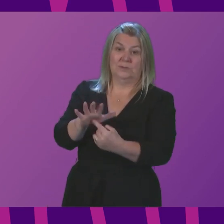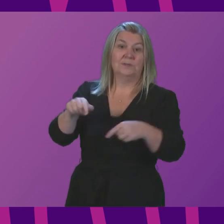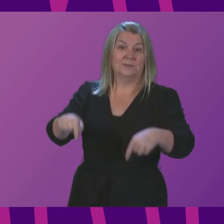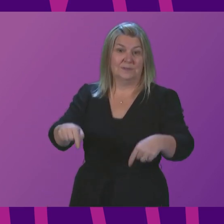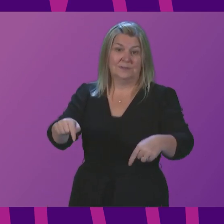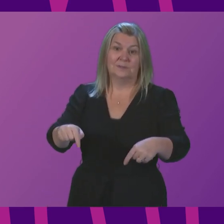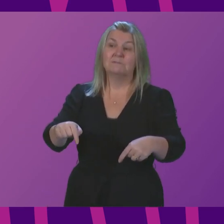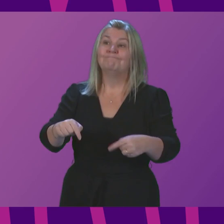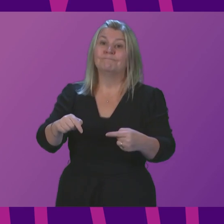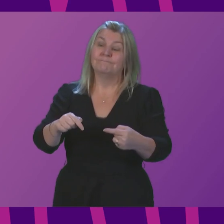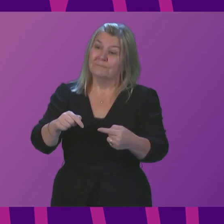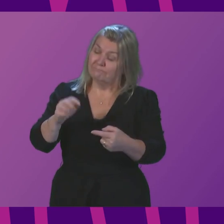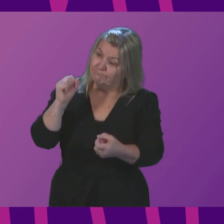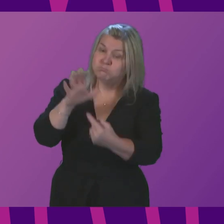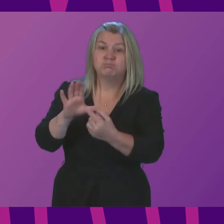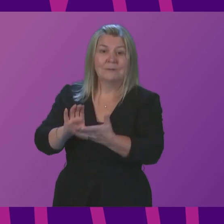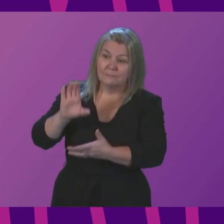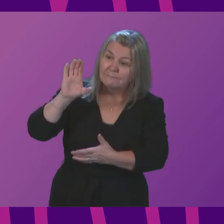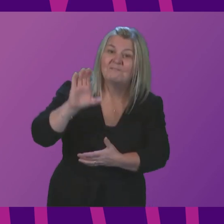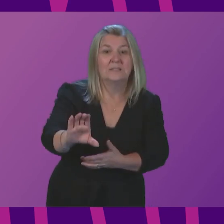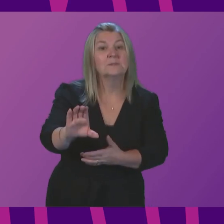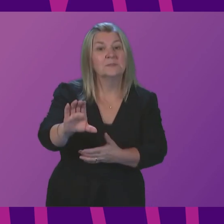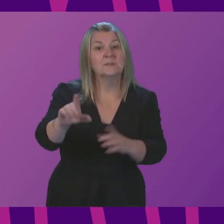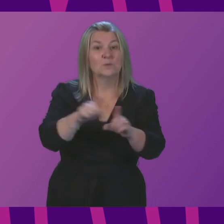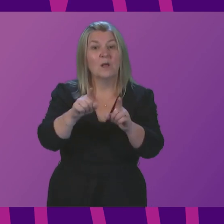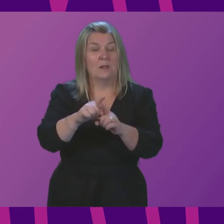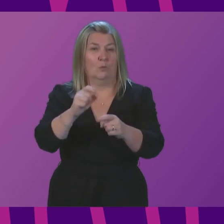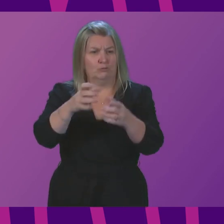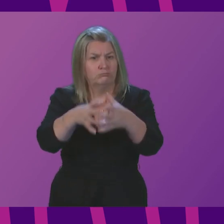backed by significant investment, to increase the overall capacity of the NHS, to ensure